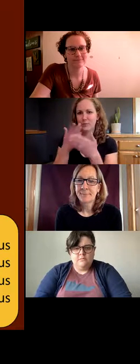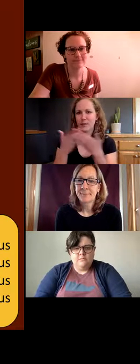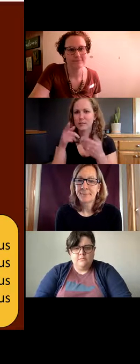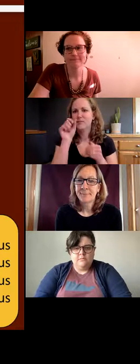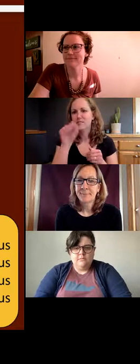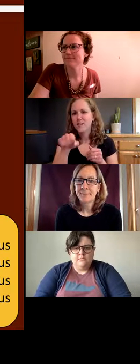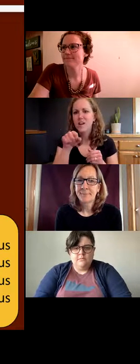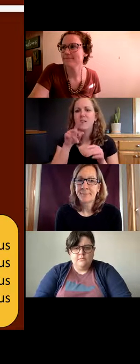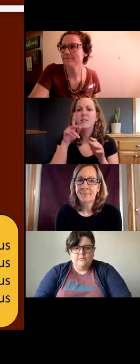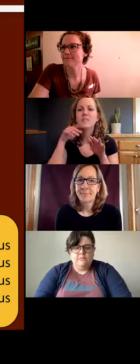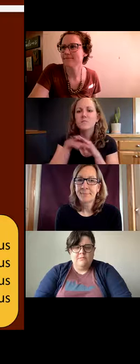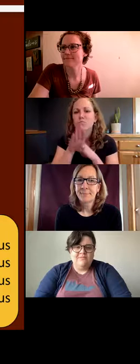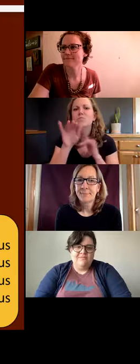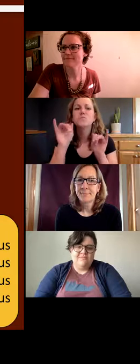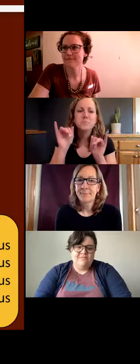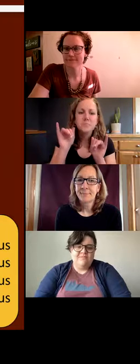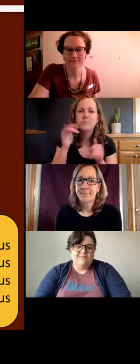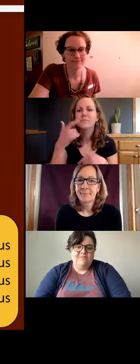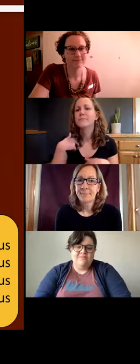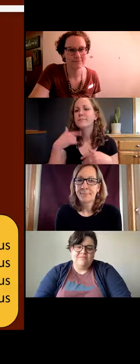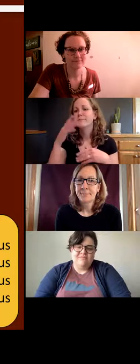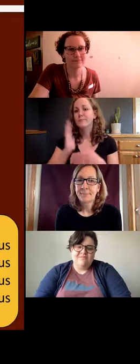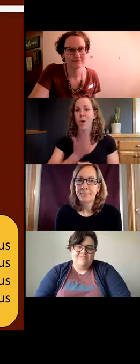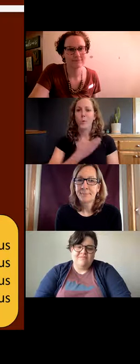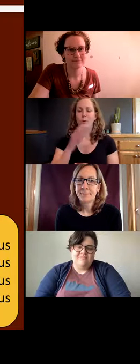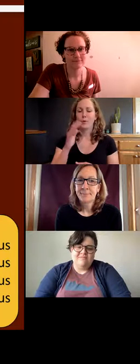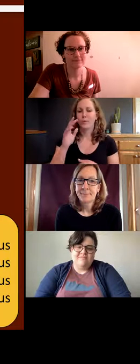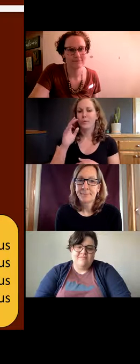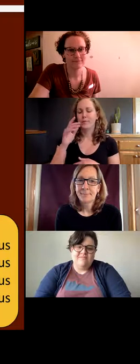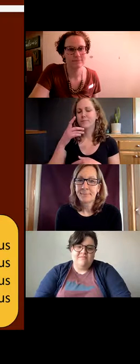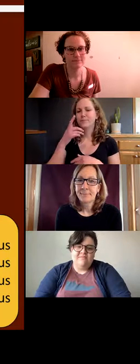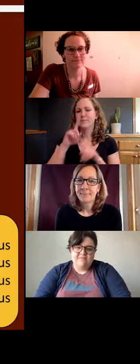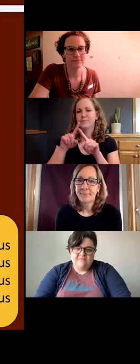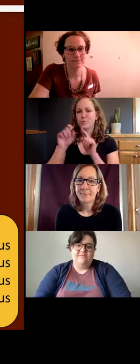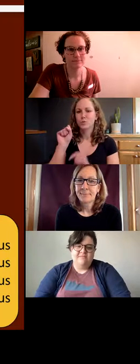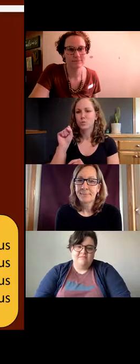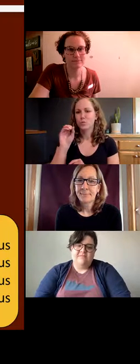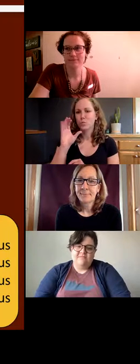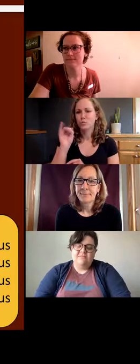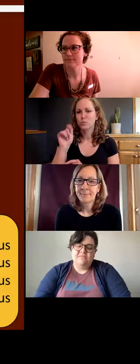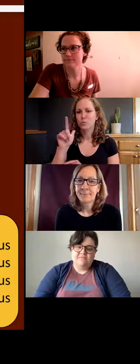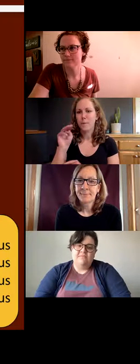we also have different things listed here that you can go into and click these links. We have